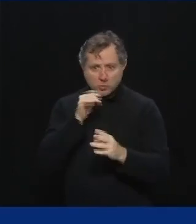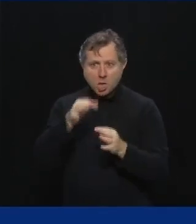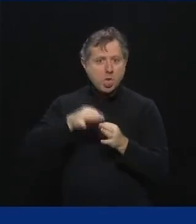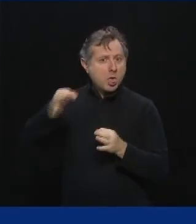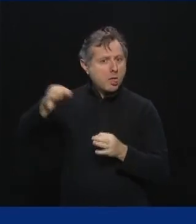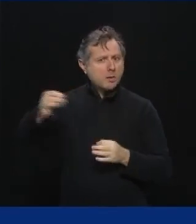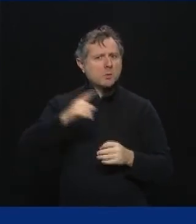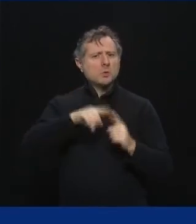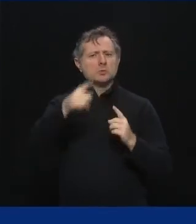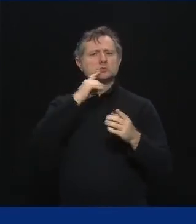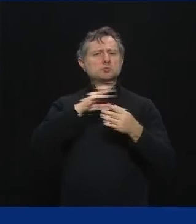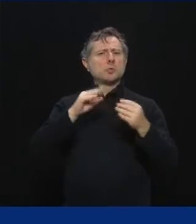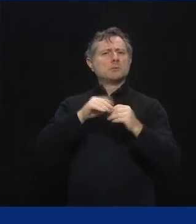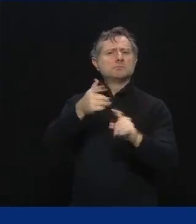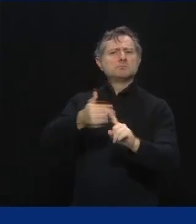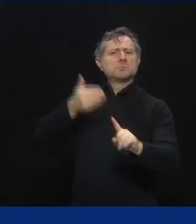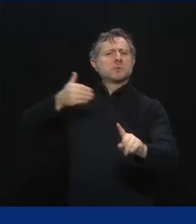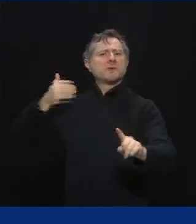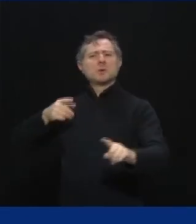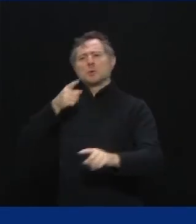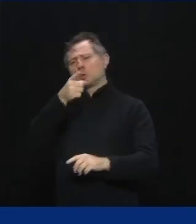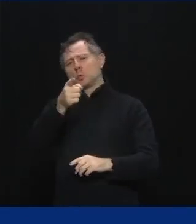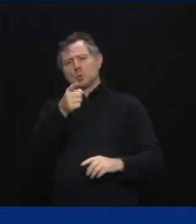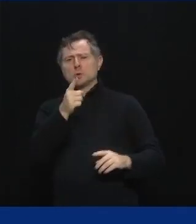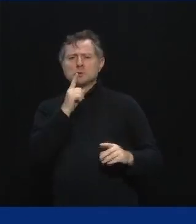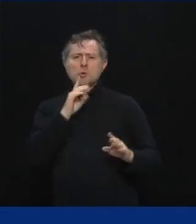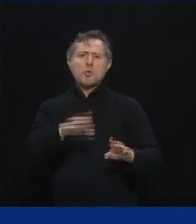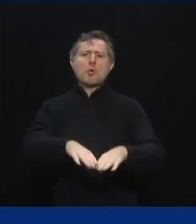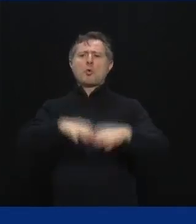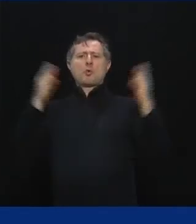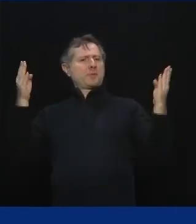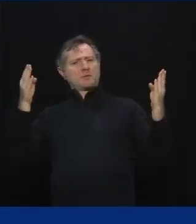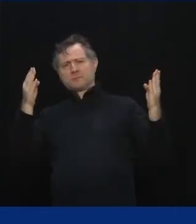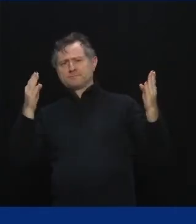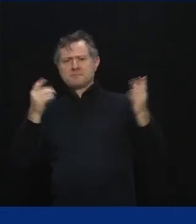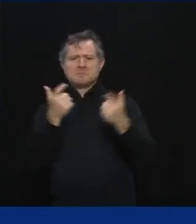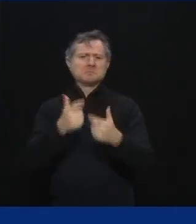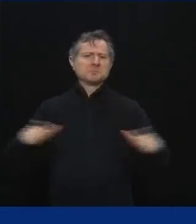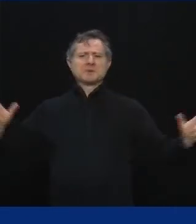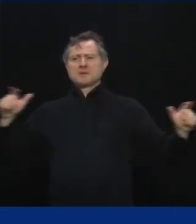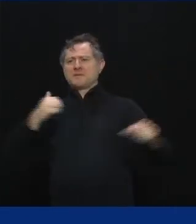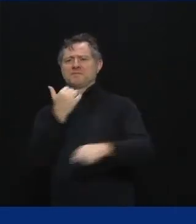SHOTS, YOU SAID THAT PARENTS SHOULD MAKE THEIR APPOINTMENTS NOW, HURRY UP, DON'T GET BOXED OUT.